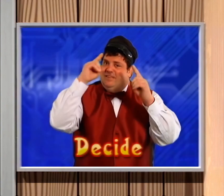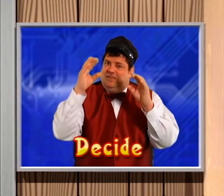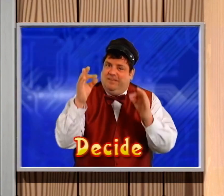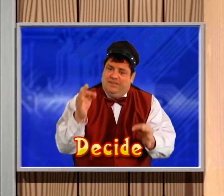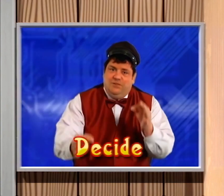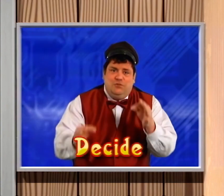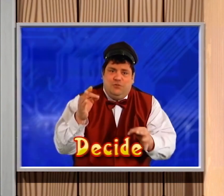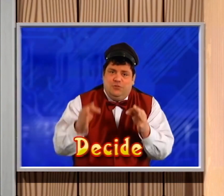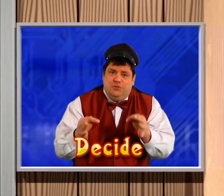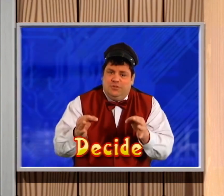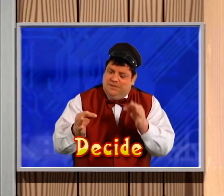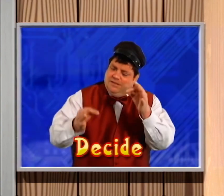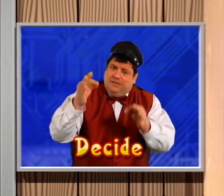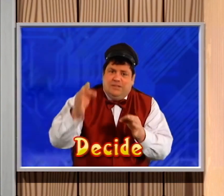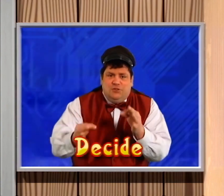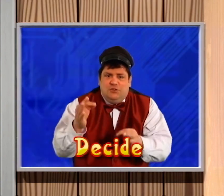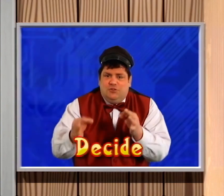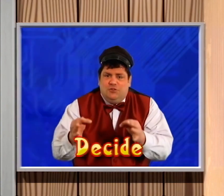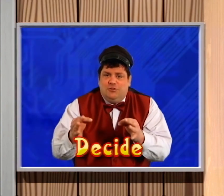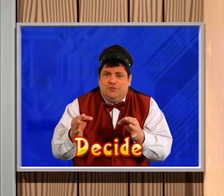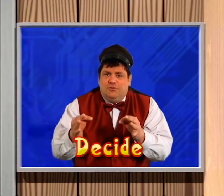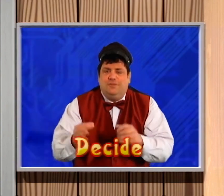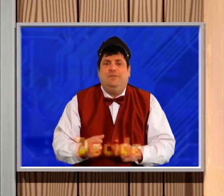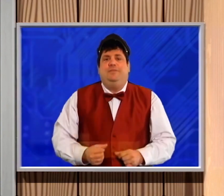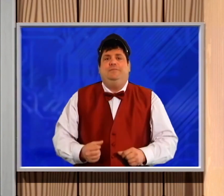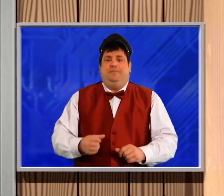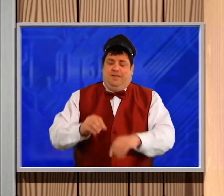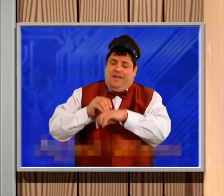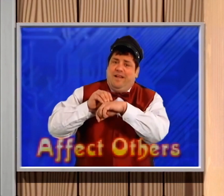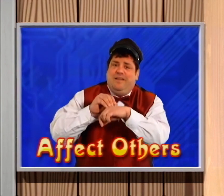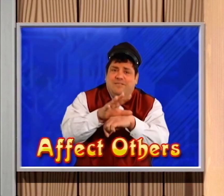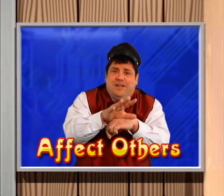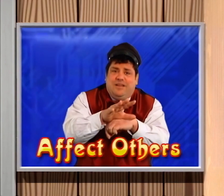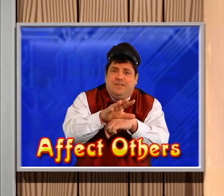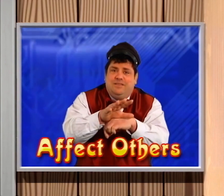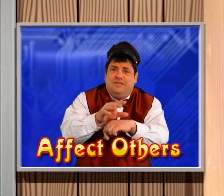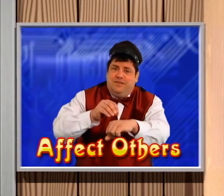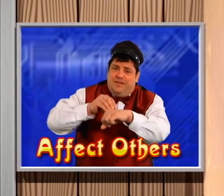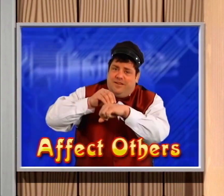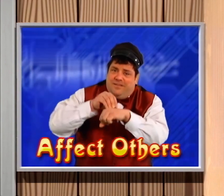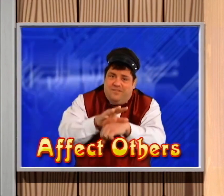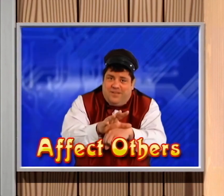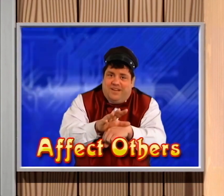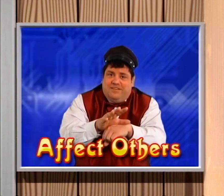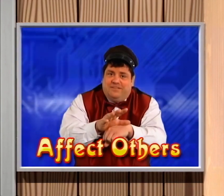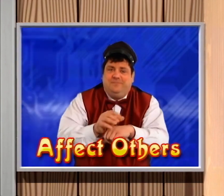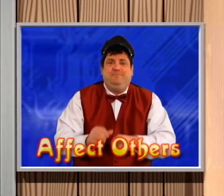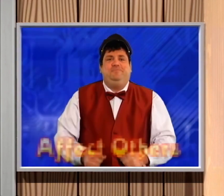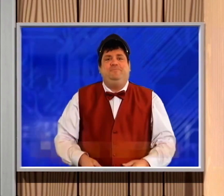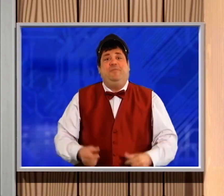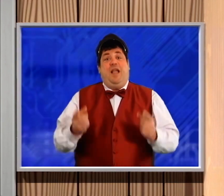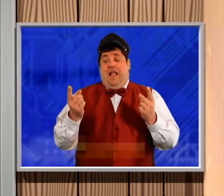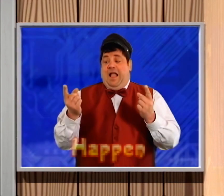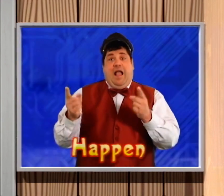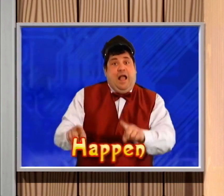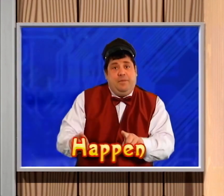DECIDE. DECIDE. AFFECT OTHERS. AFFECT OTHERS.